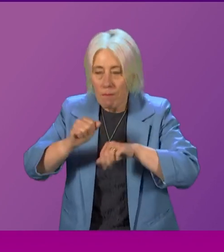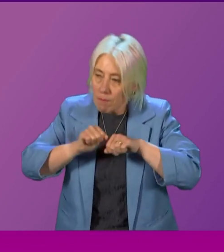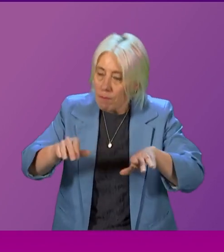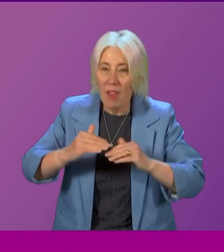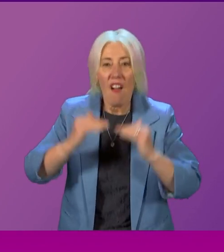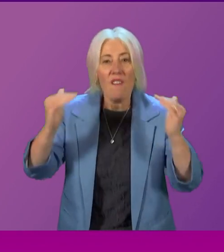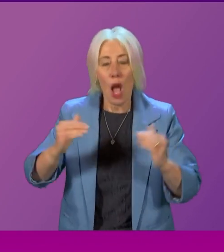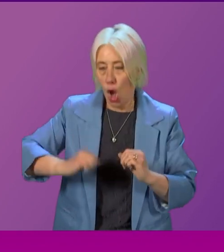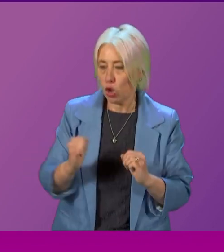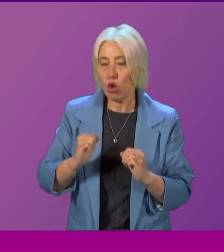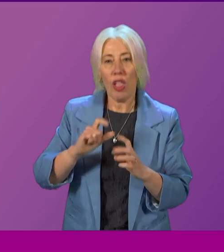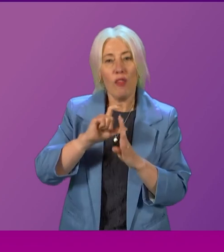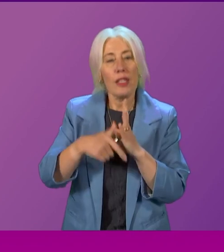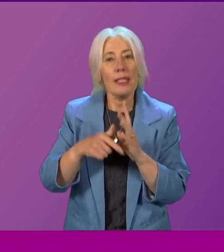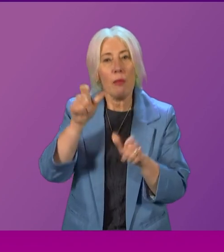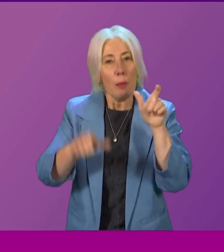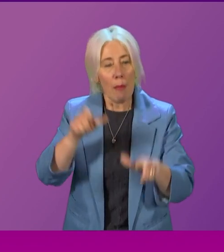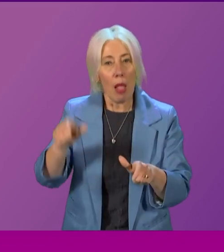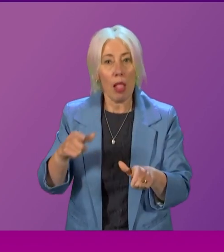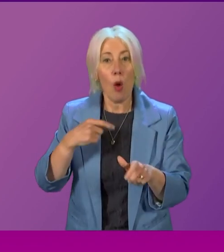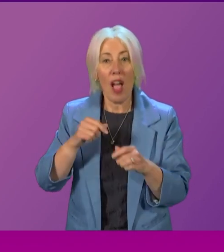for disabled people.